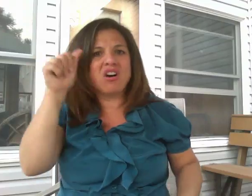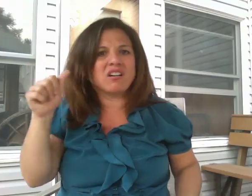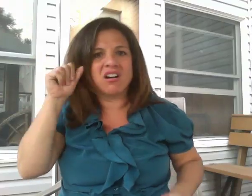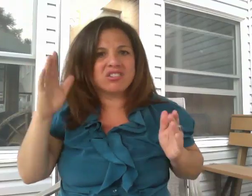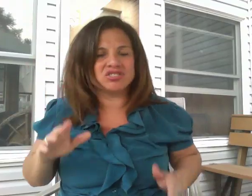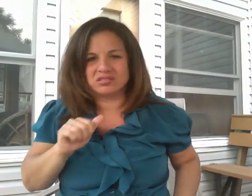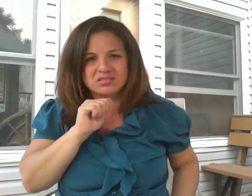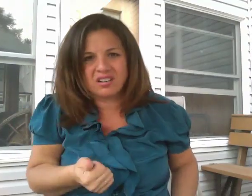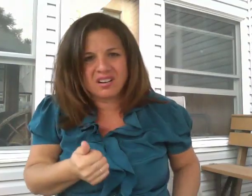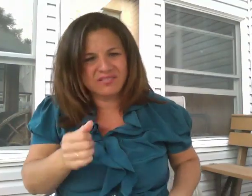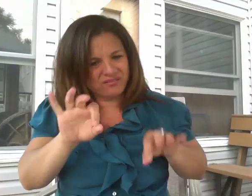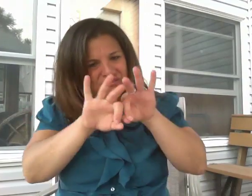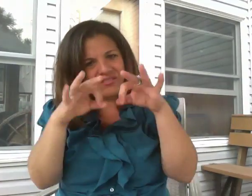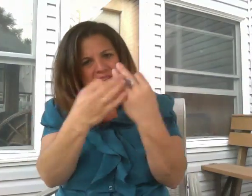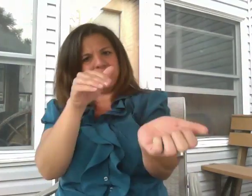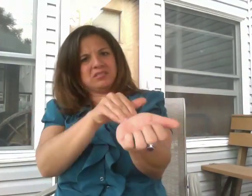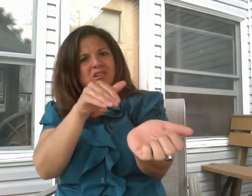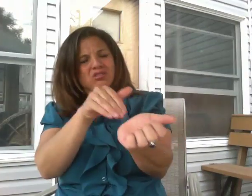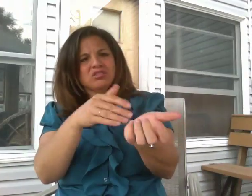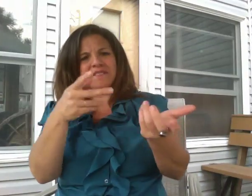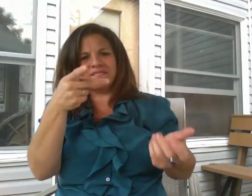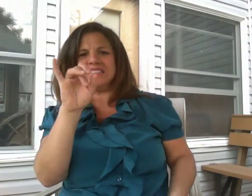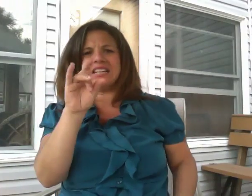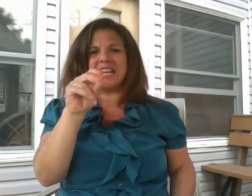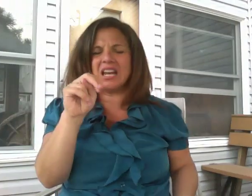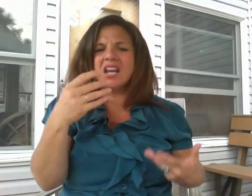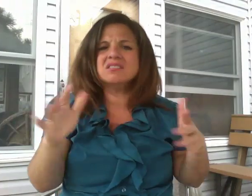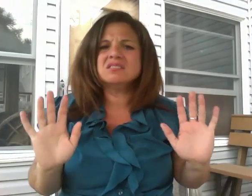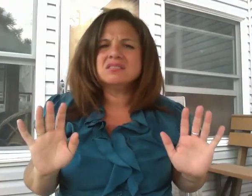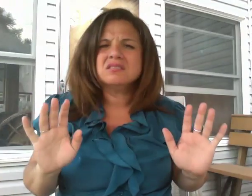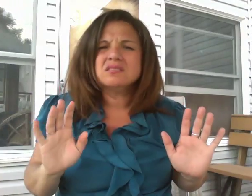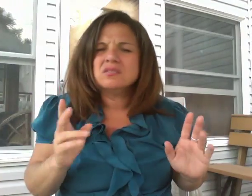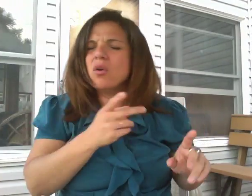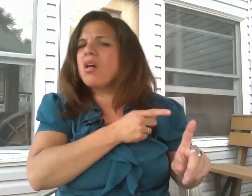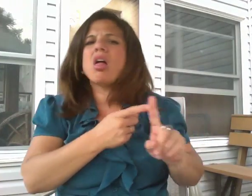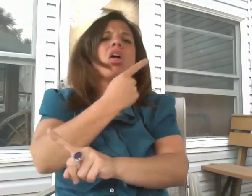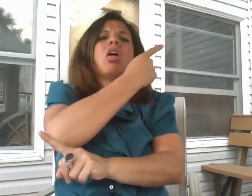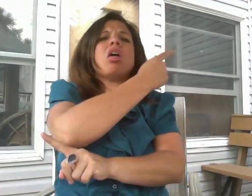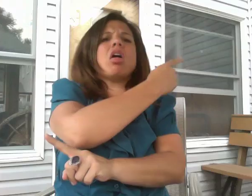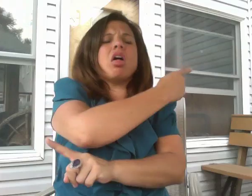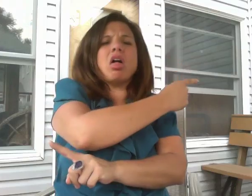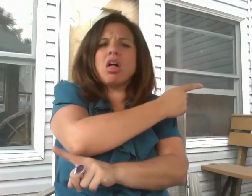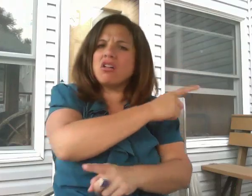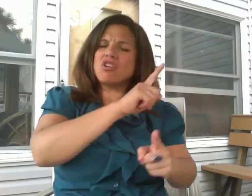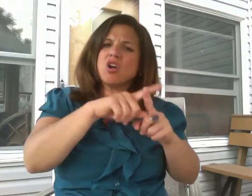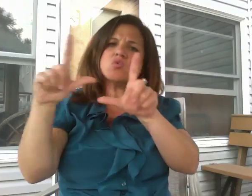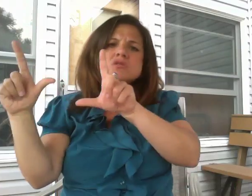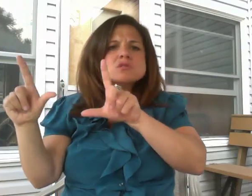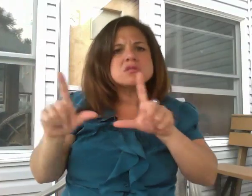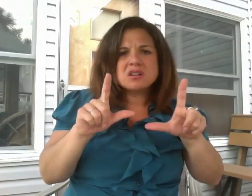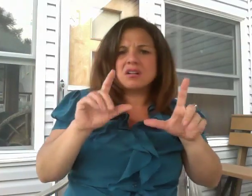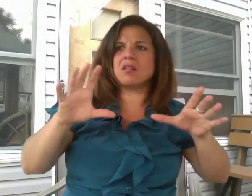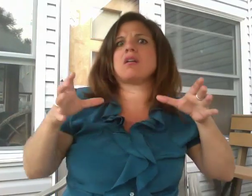They don’t specialize and carry a license in audiology. They are family doctors or physicians for that matter. Changing the label of their job position names